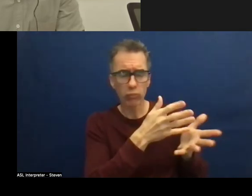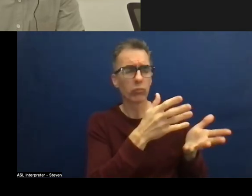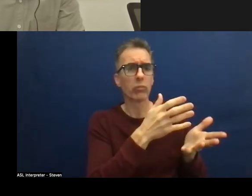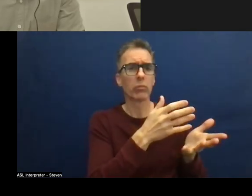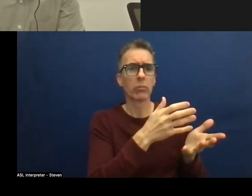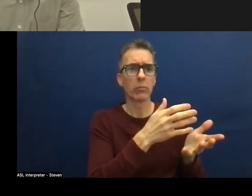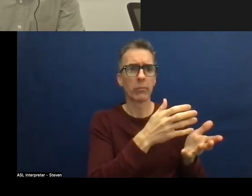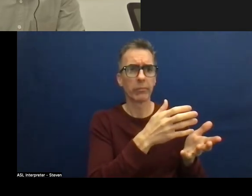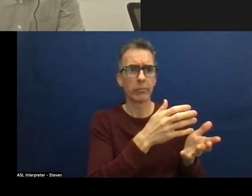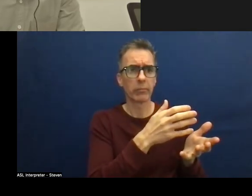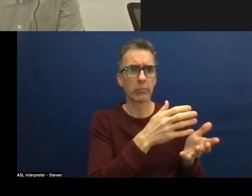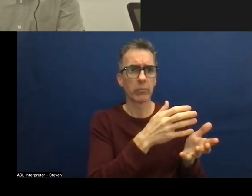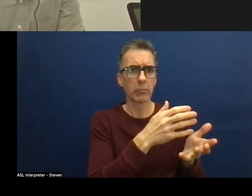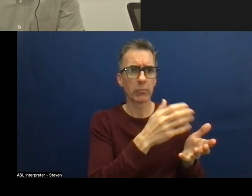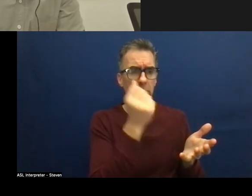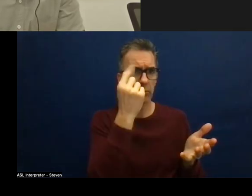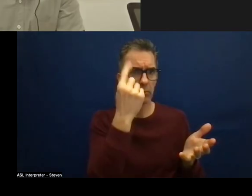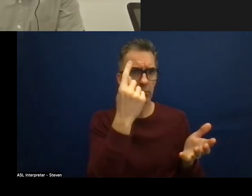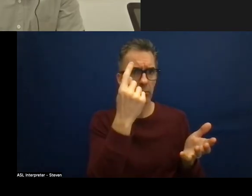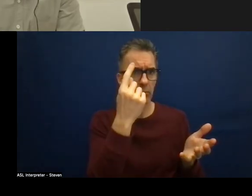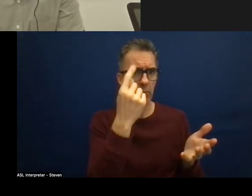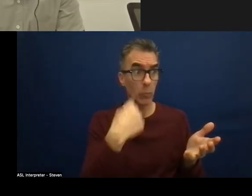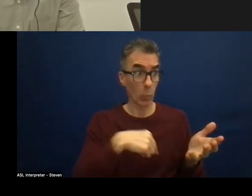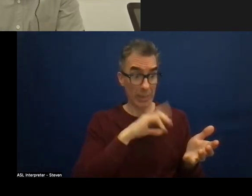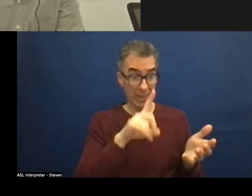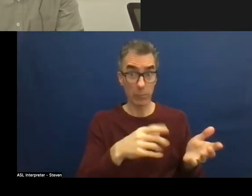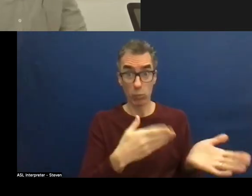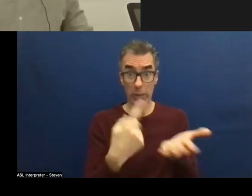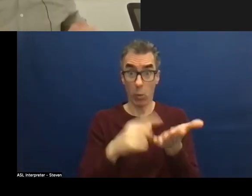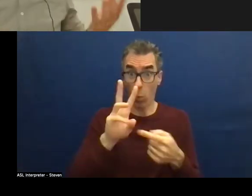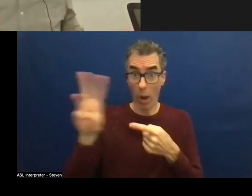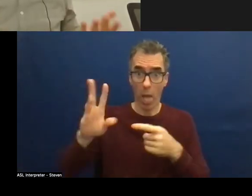I don't know if we've talked to anyone about West Colfax as well and I think, you know, the impacts